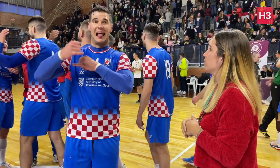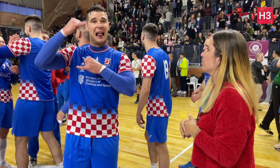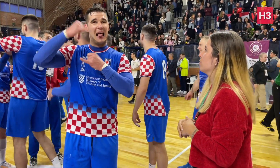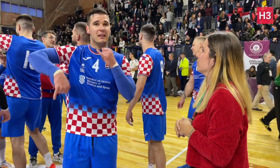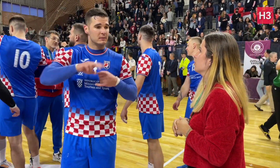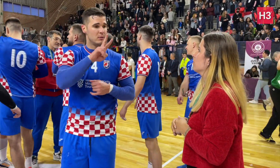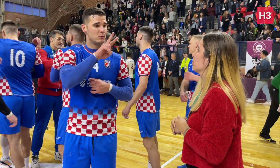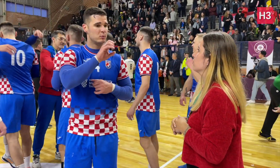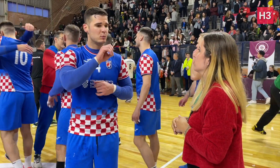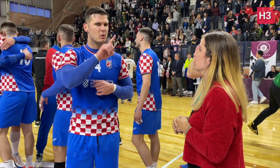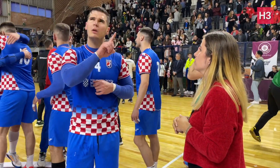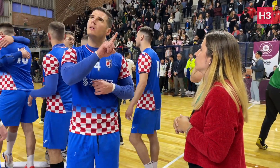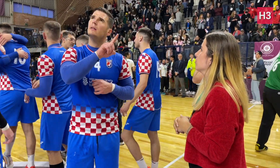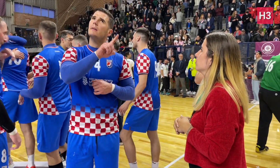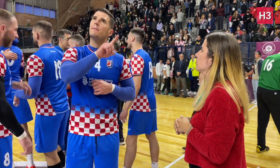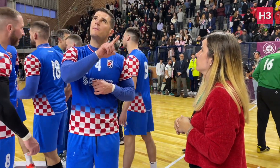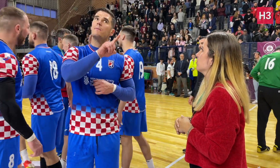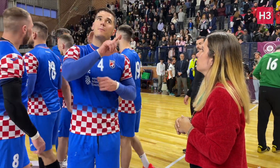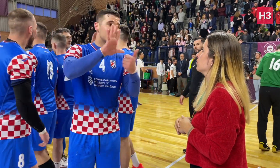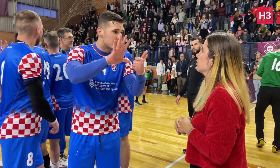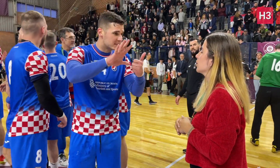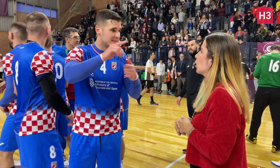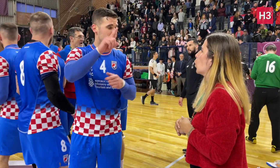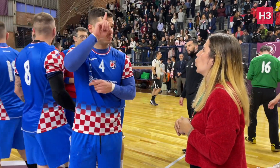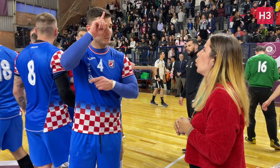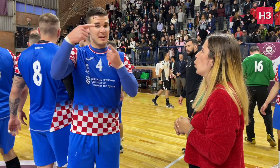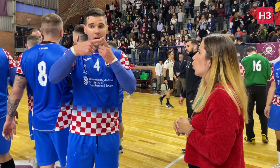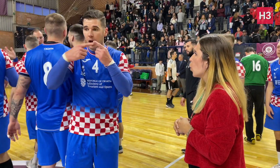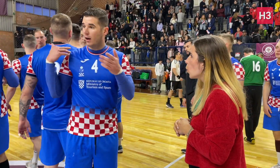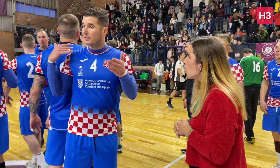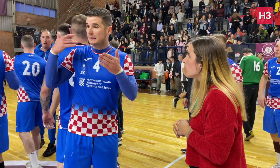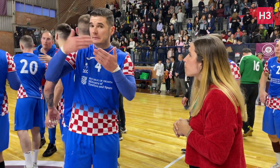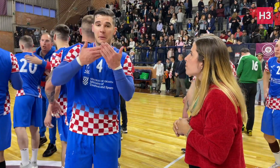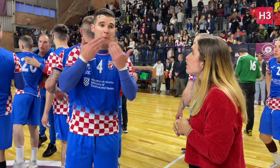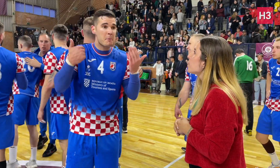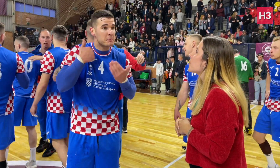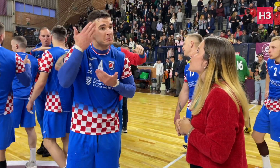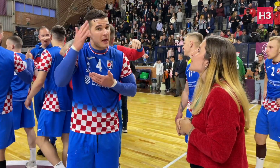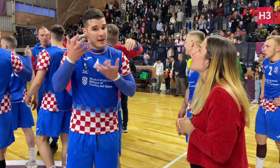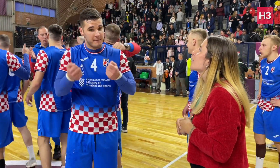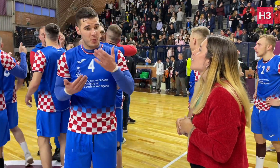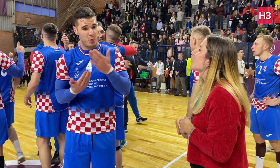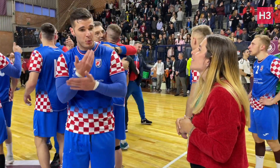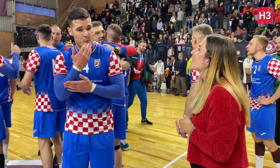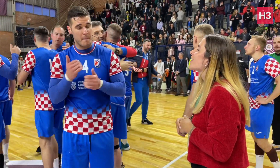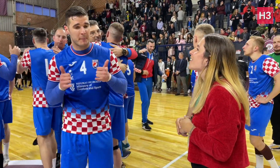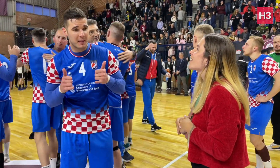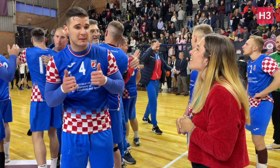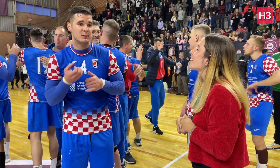The last time we played them was in 2016, so we didn’t know who the players on the team were and how they fare.